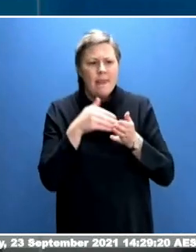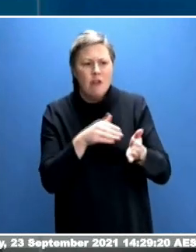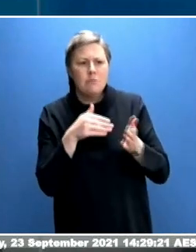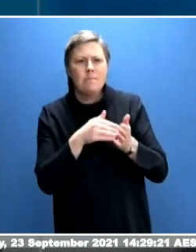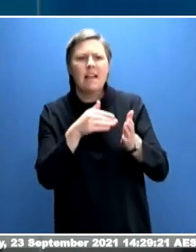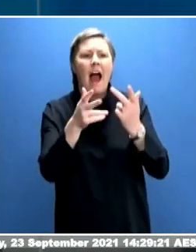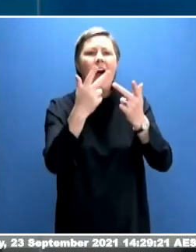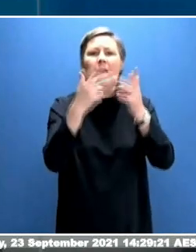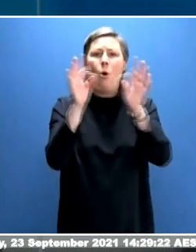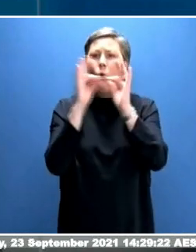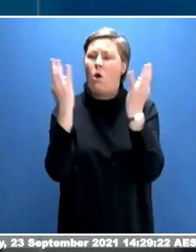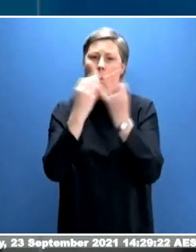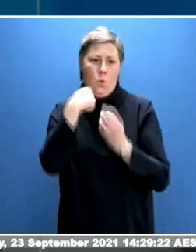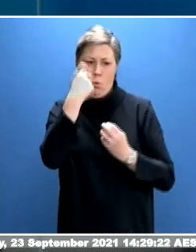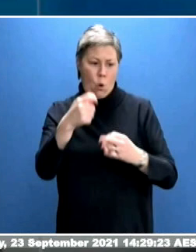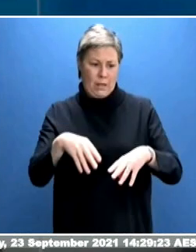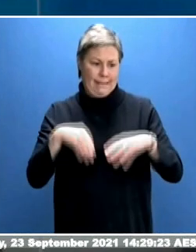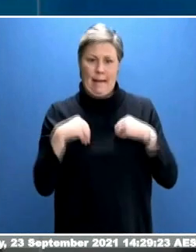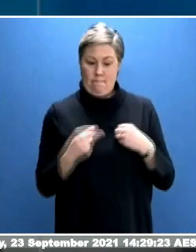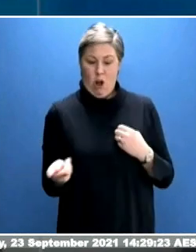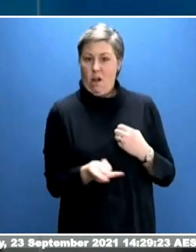or could take either young person.